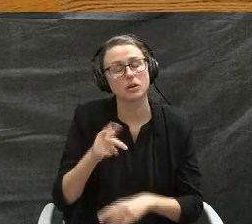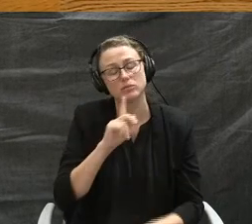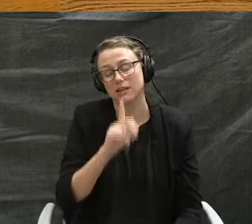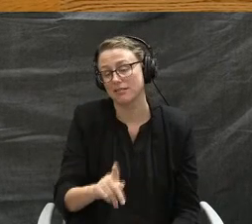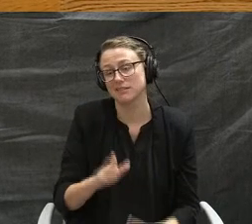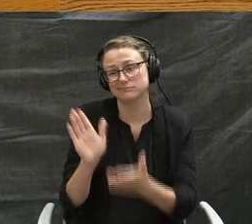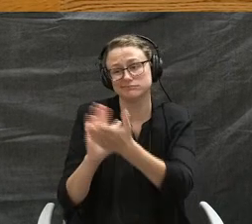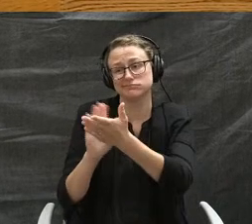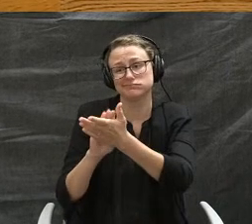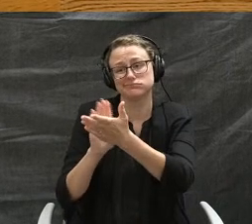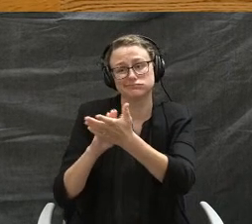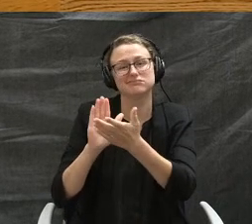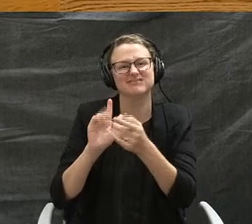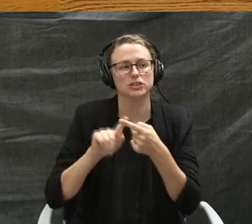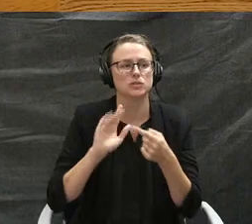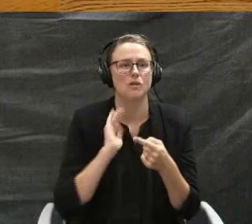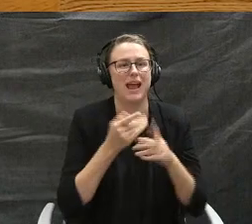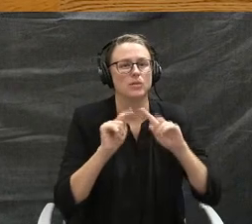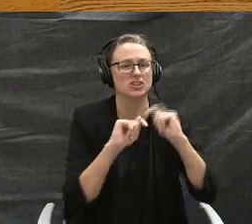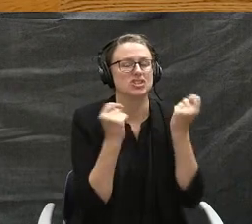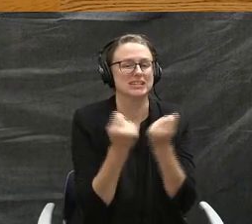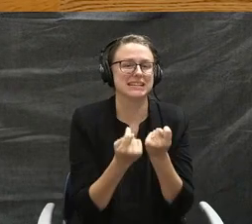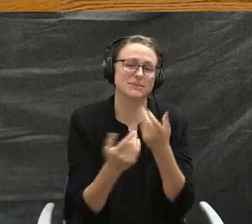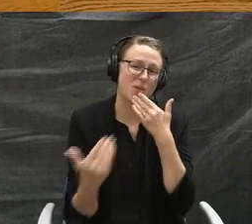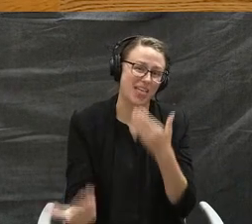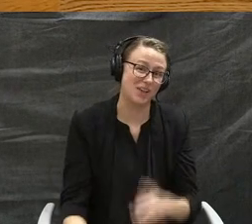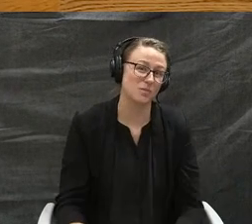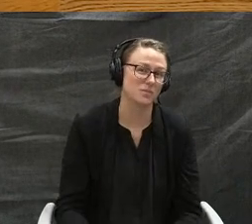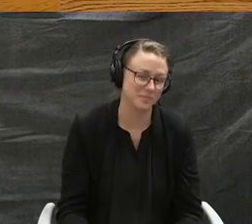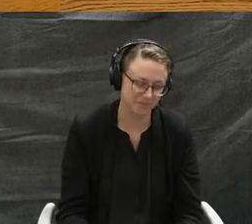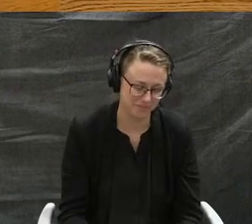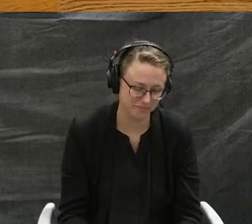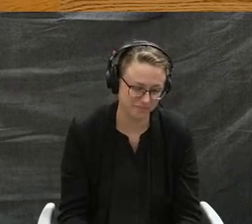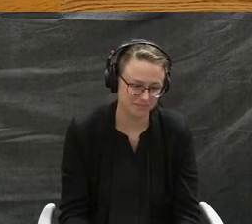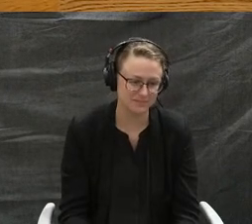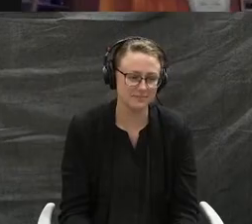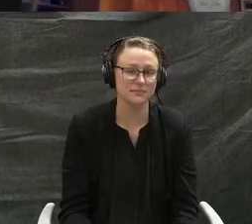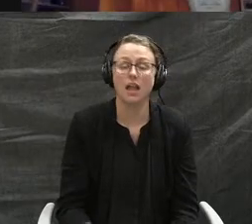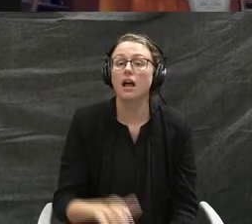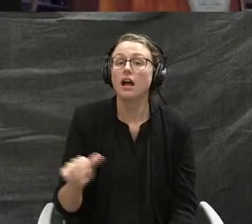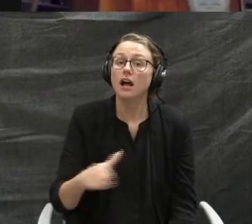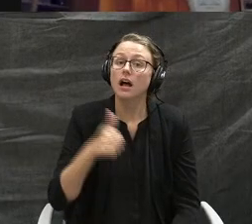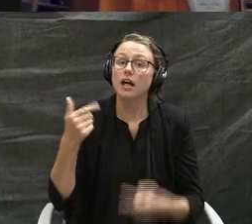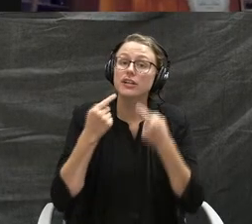thank you to them as well. Does anybody else have any announcements this evening?